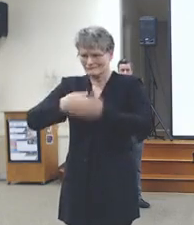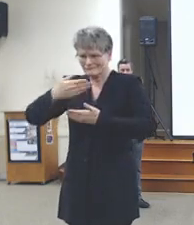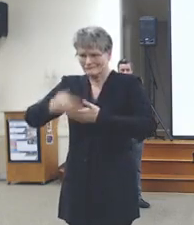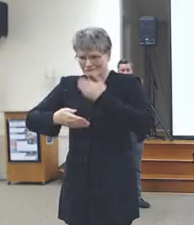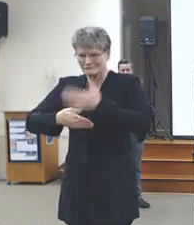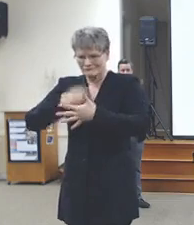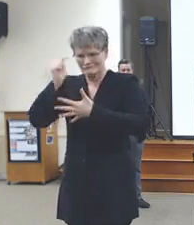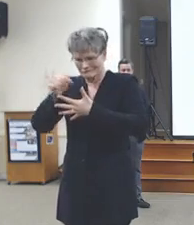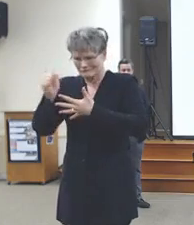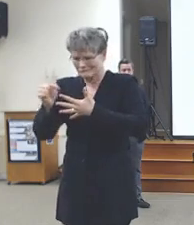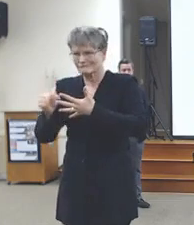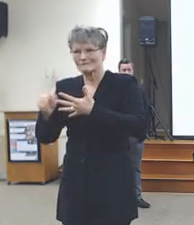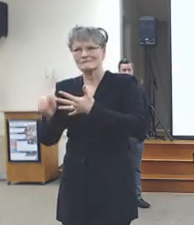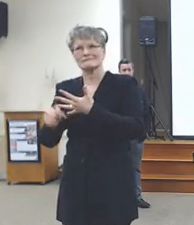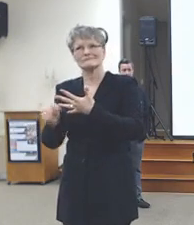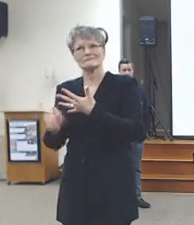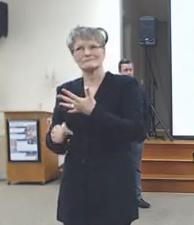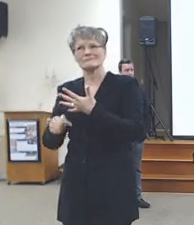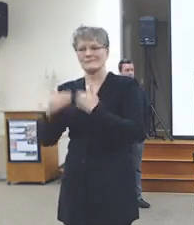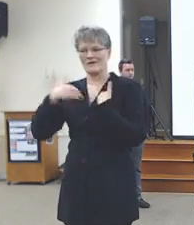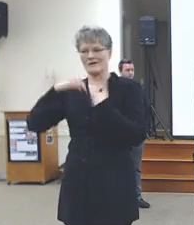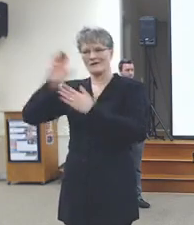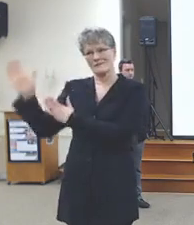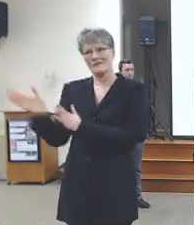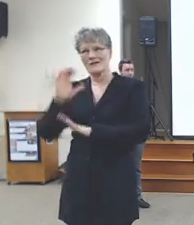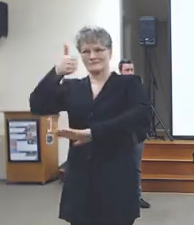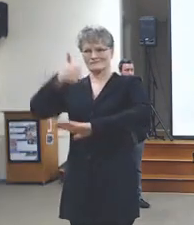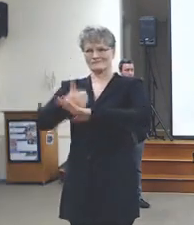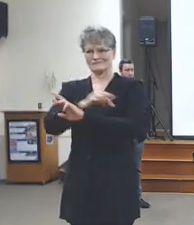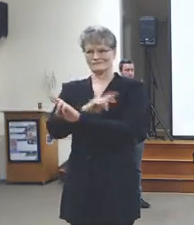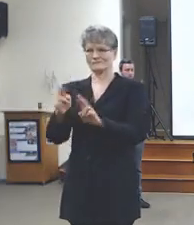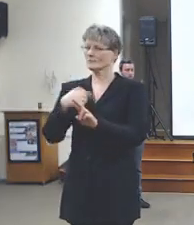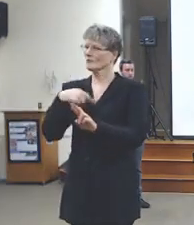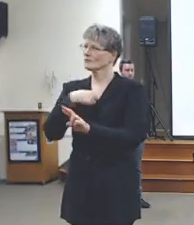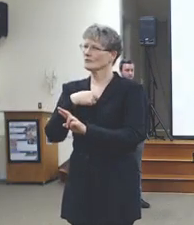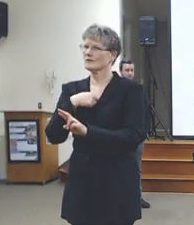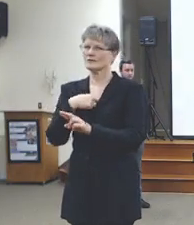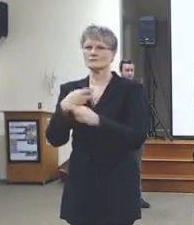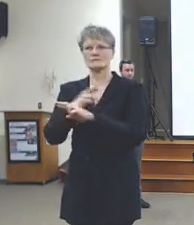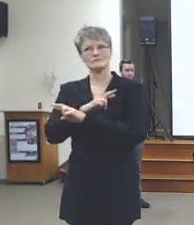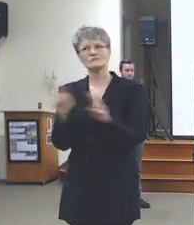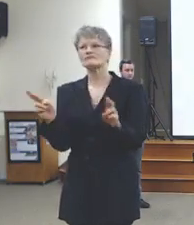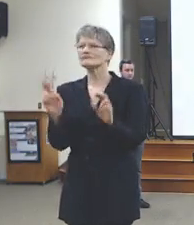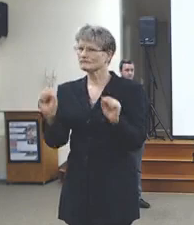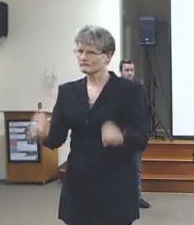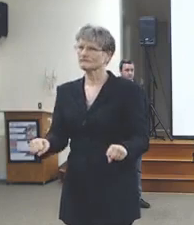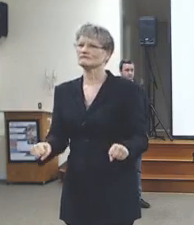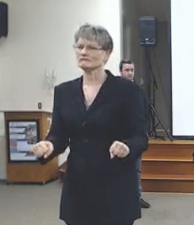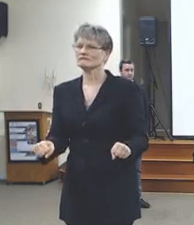and really we're as prepared as we can be and we keep looking at all of the